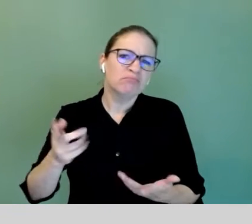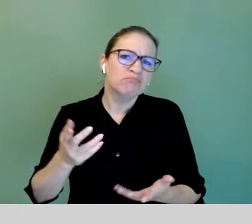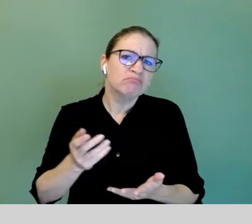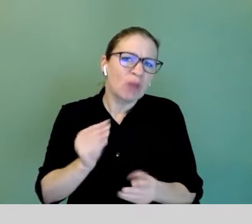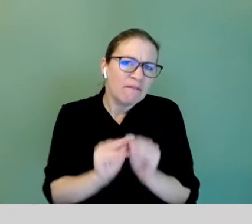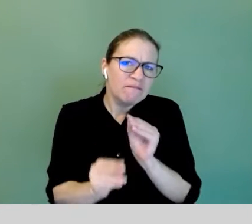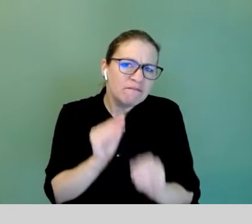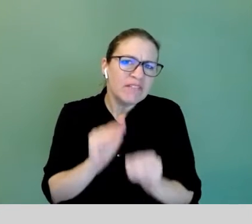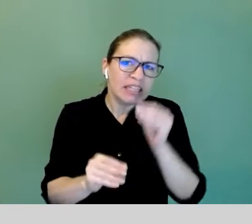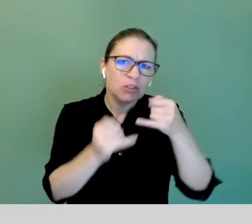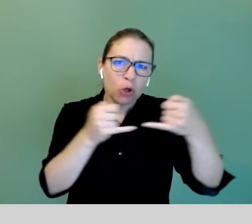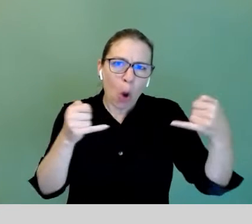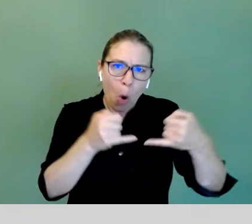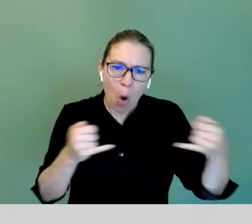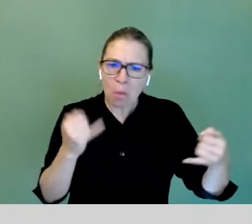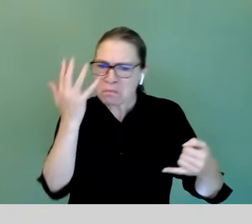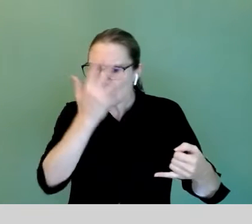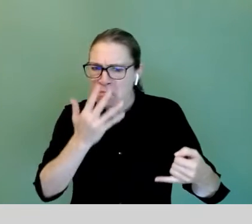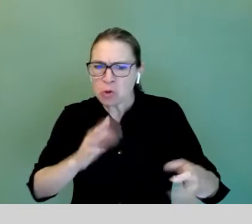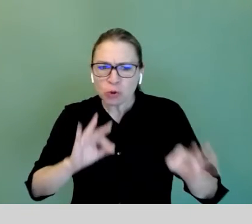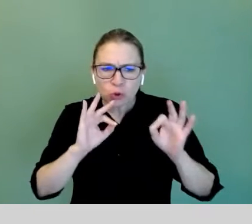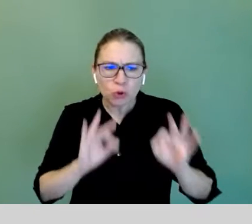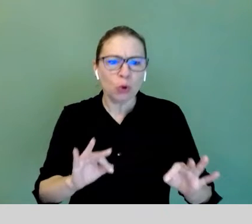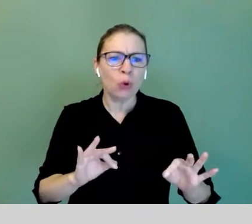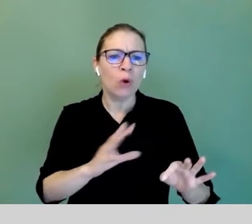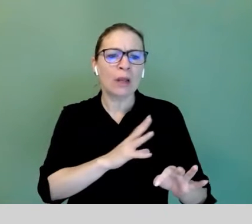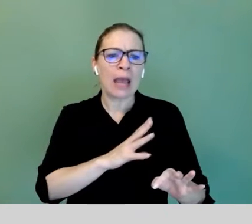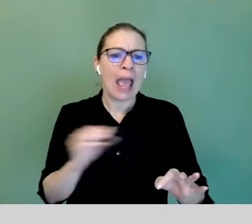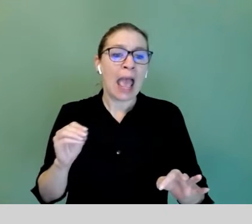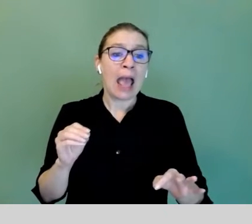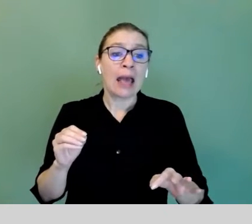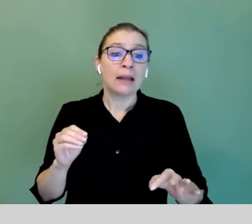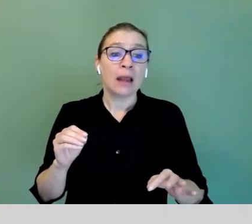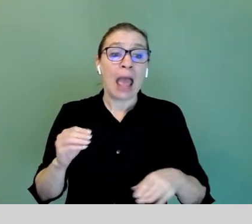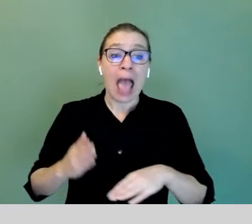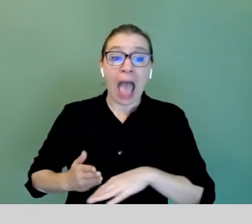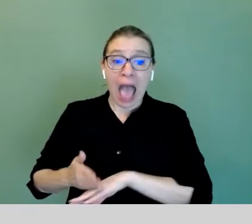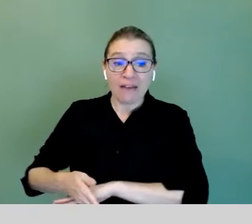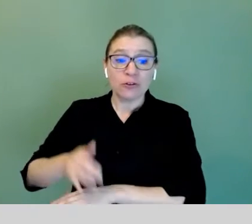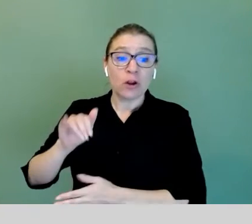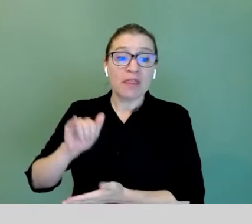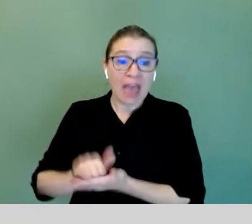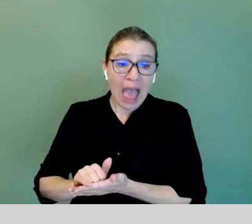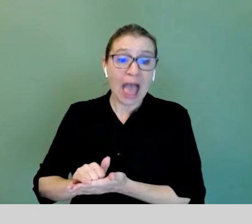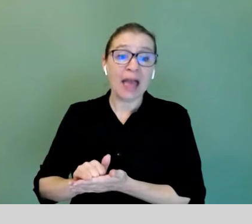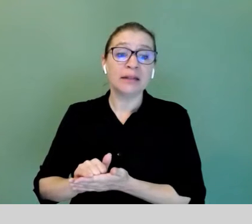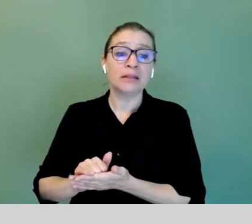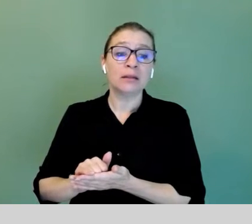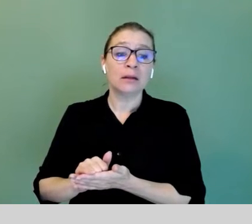So you fix the code, and it looks good, and the diffs afterwards will be much smaller